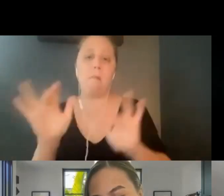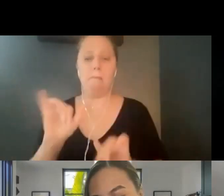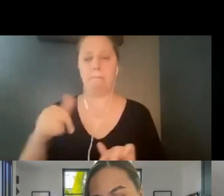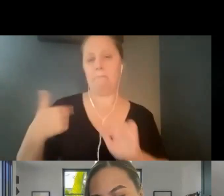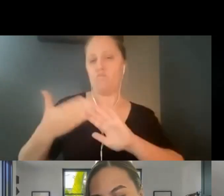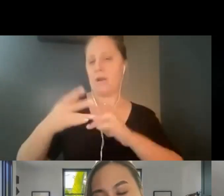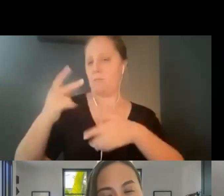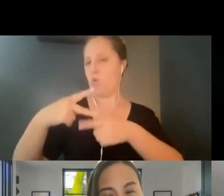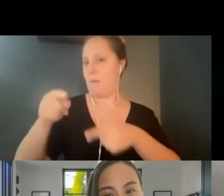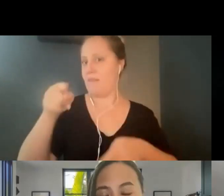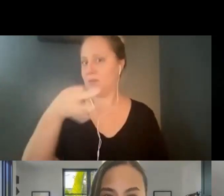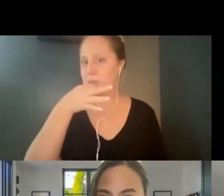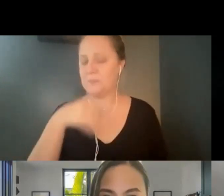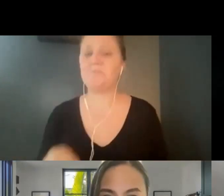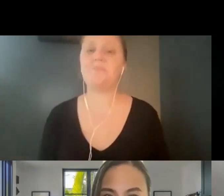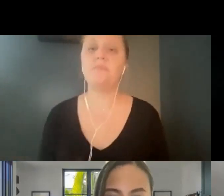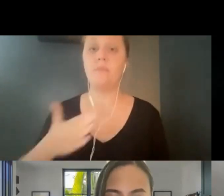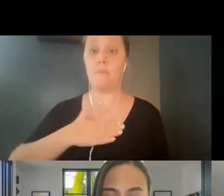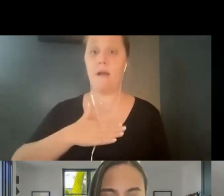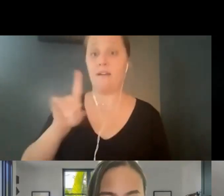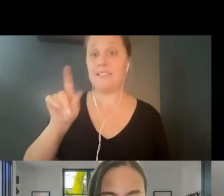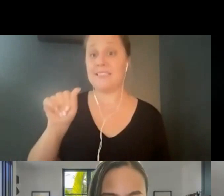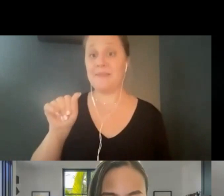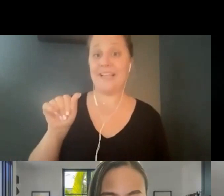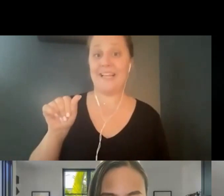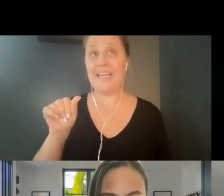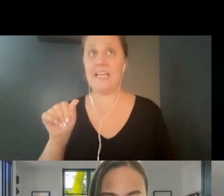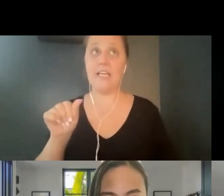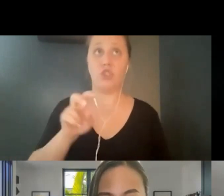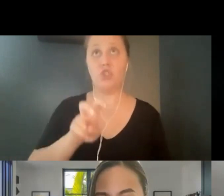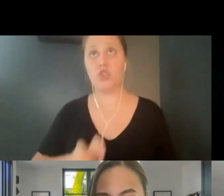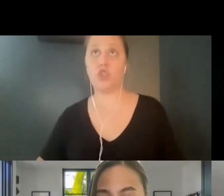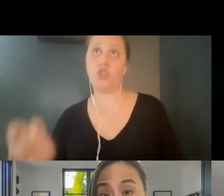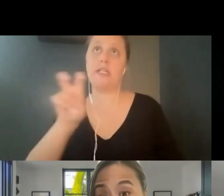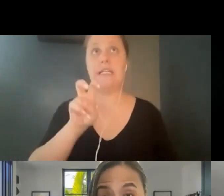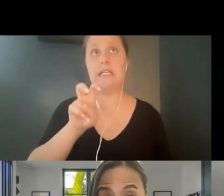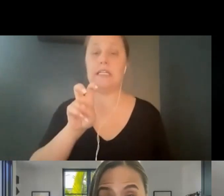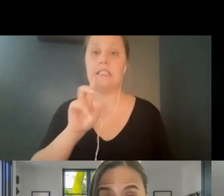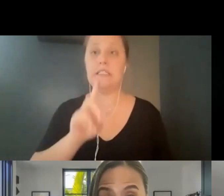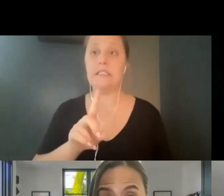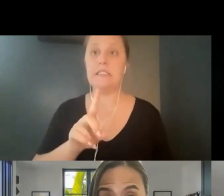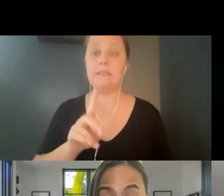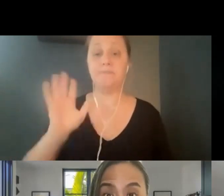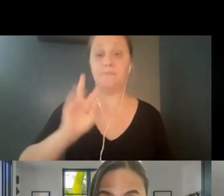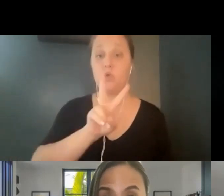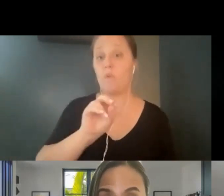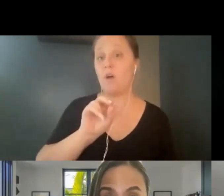But, my disability, I guess journey has been one where, when in 2003, I had a pretty